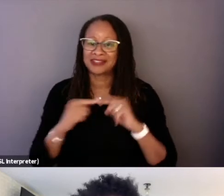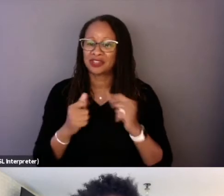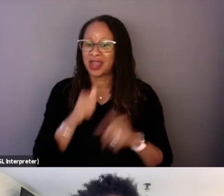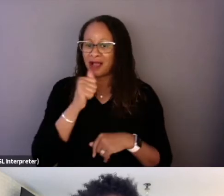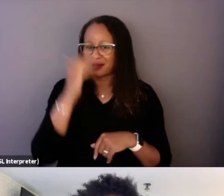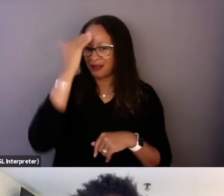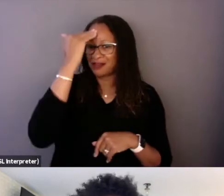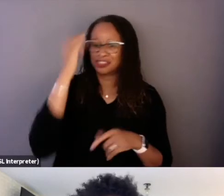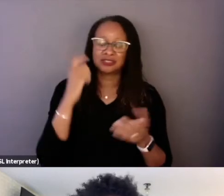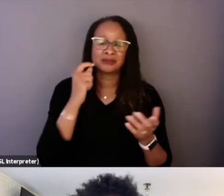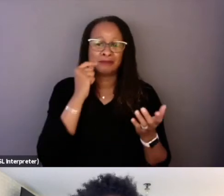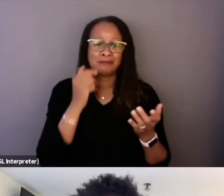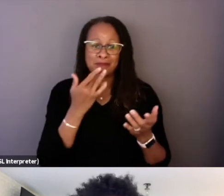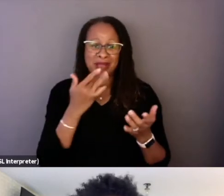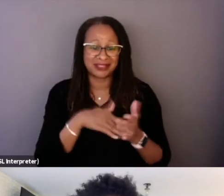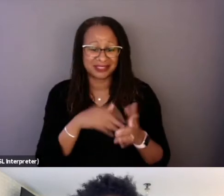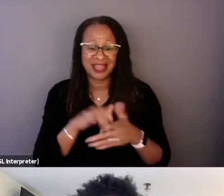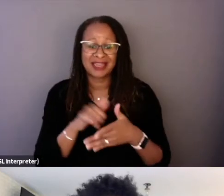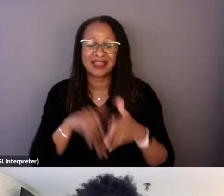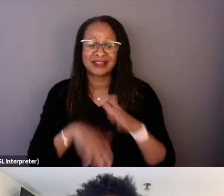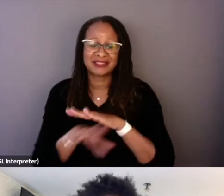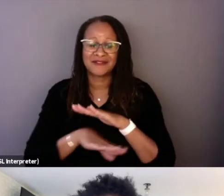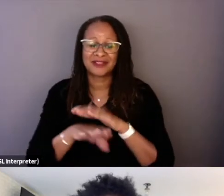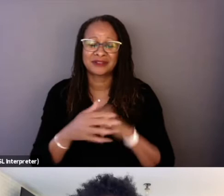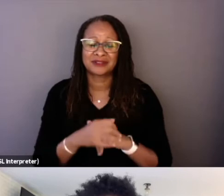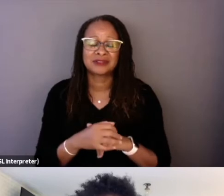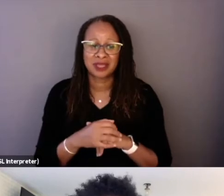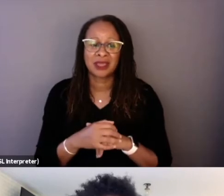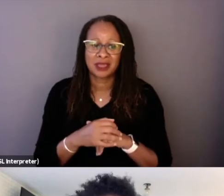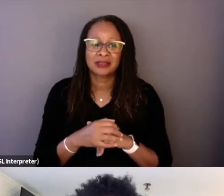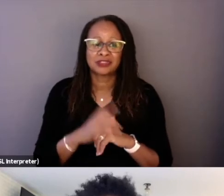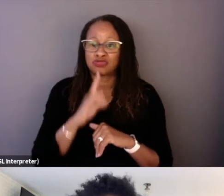that is essentially the only thing that really damns her, you know,